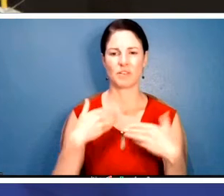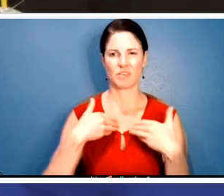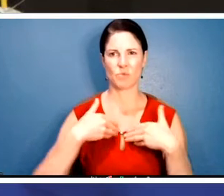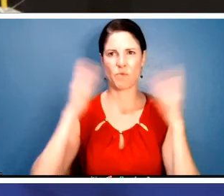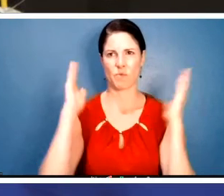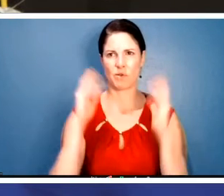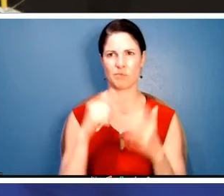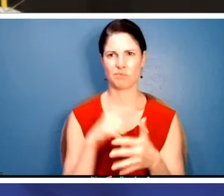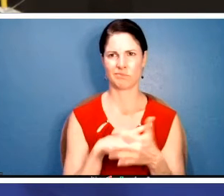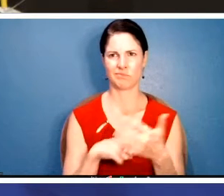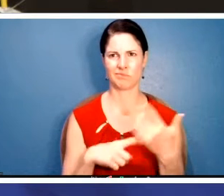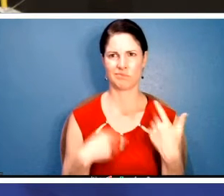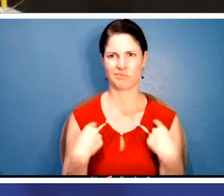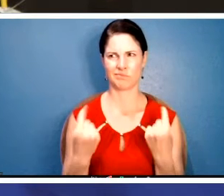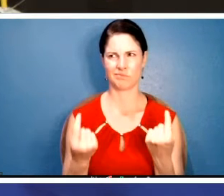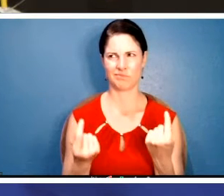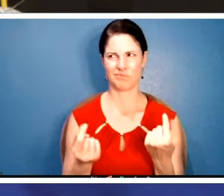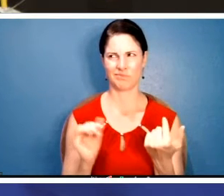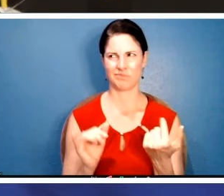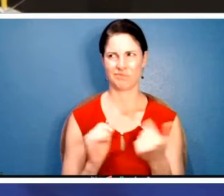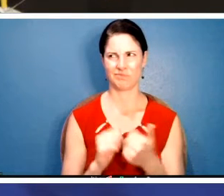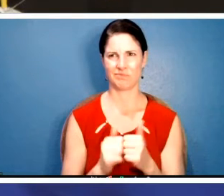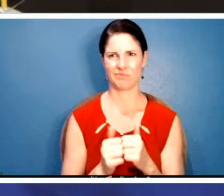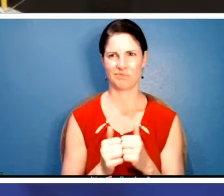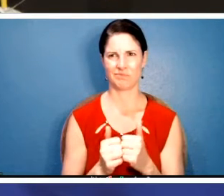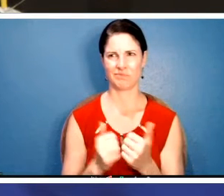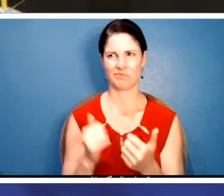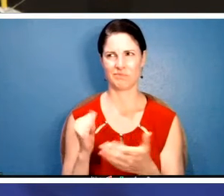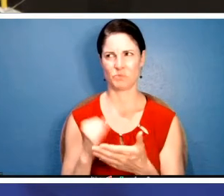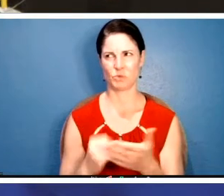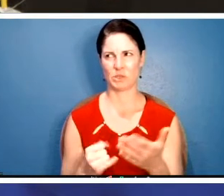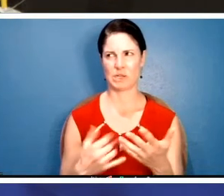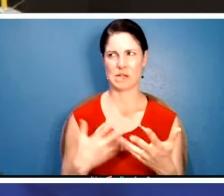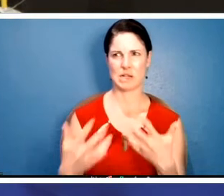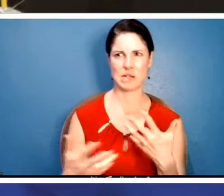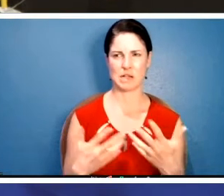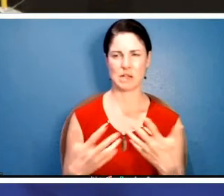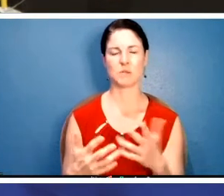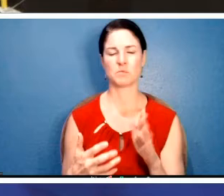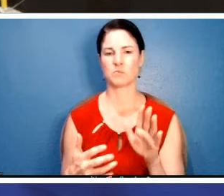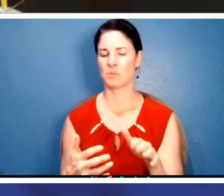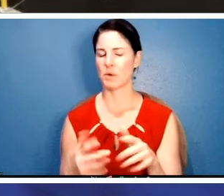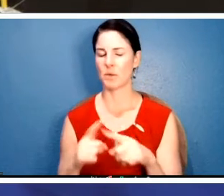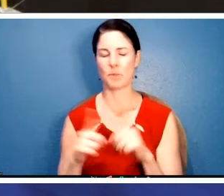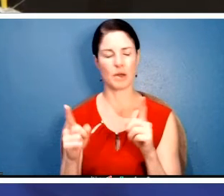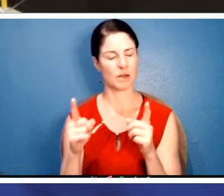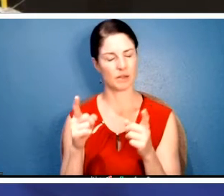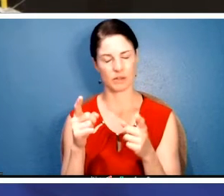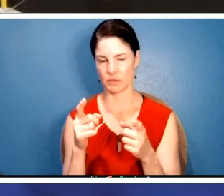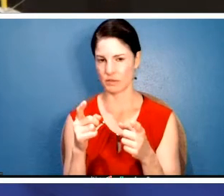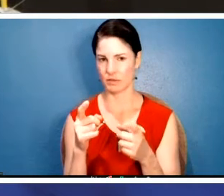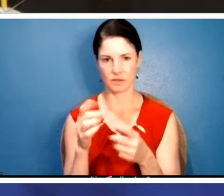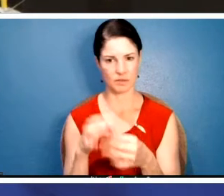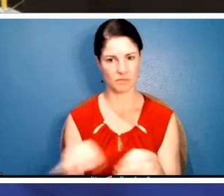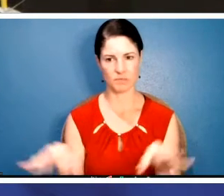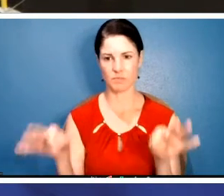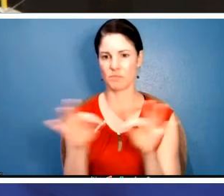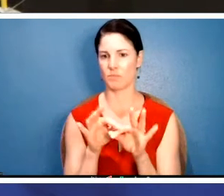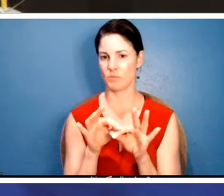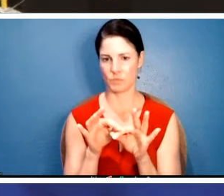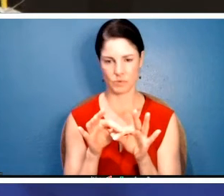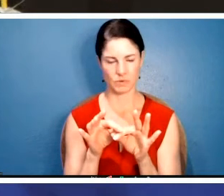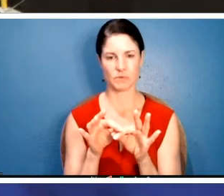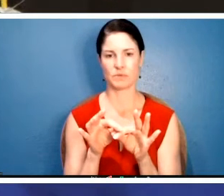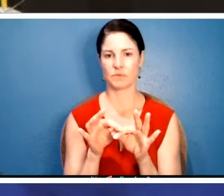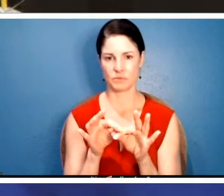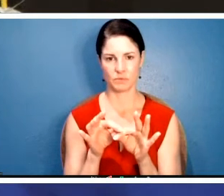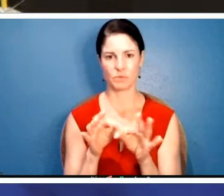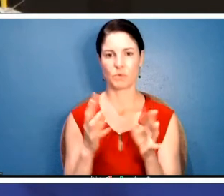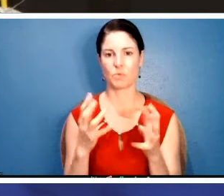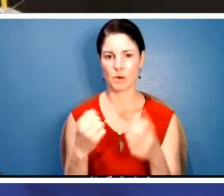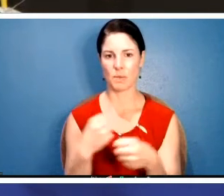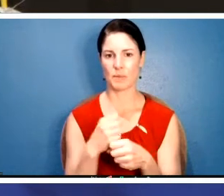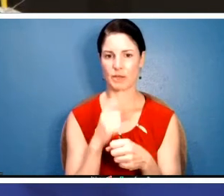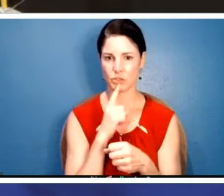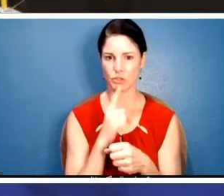SacGov: The steps and and detailed sub steps to this, but this is really a product of you know, trying to make it, believe it or not, as easy as possible for.